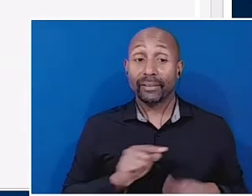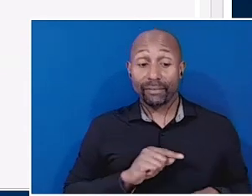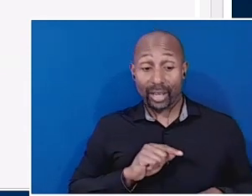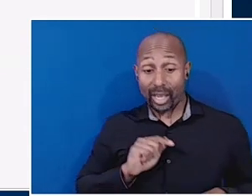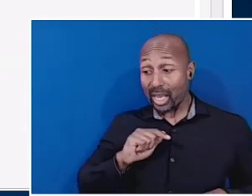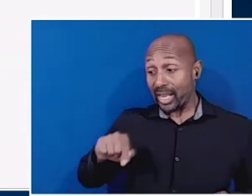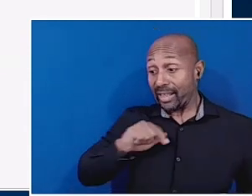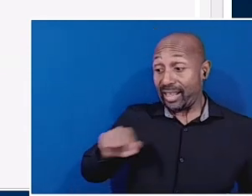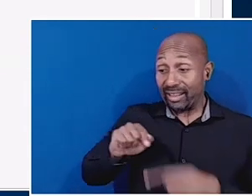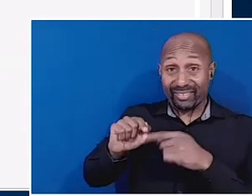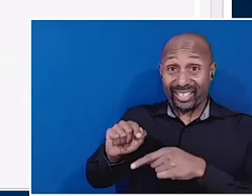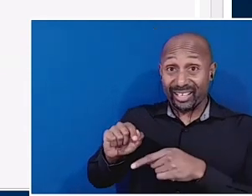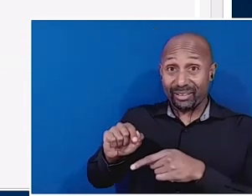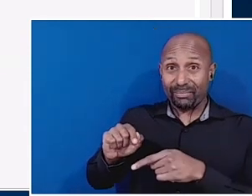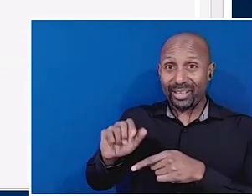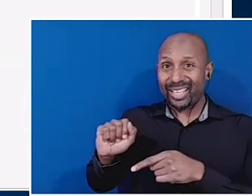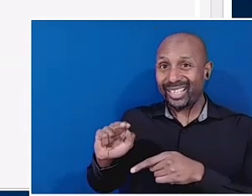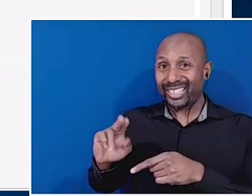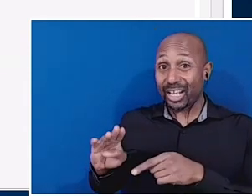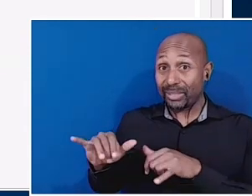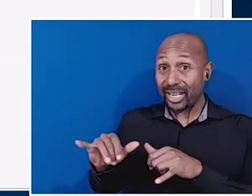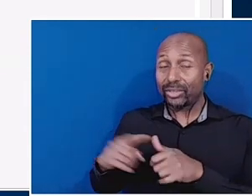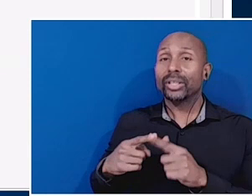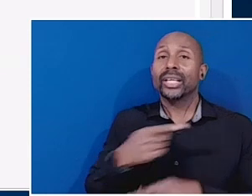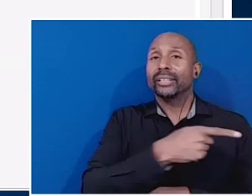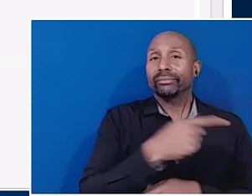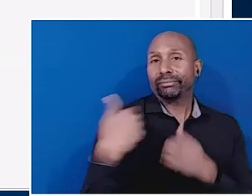has to be held responsible for that as part of an accreditation review.